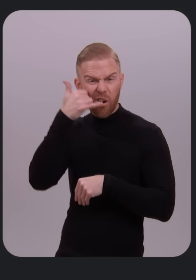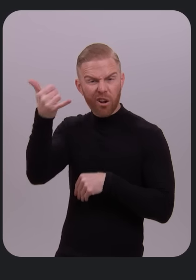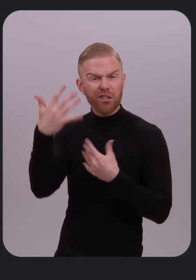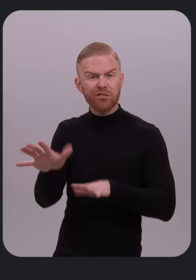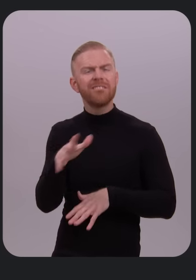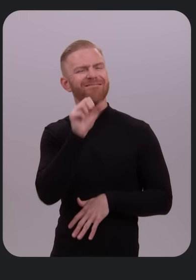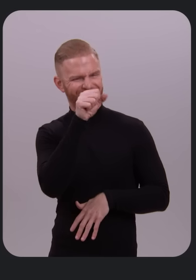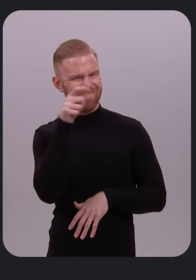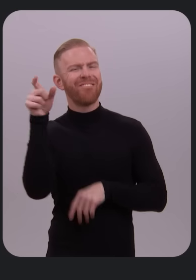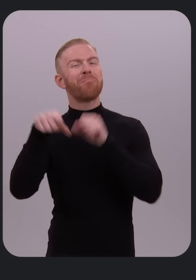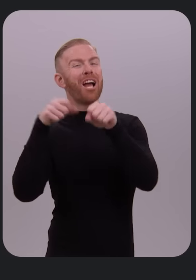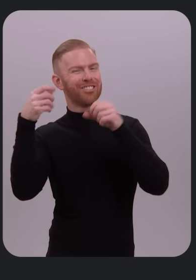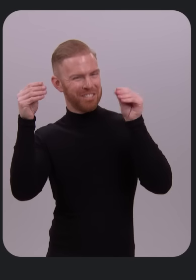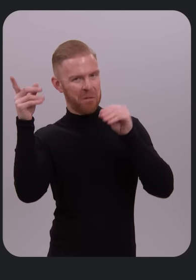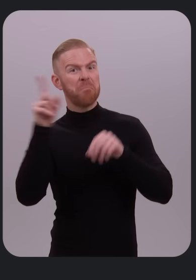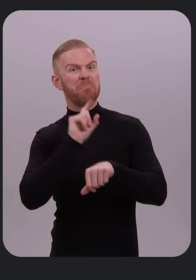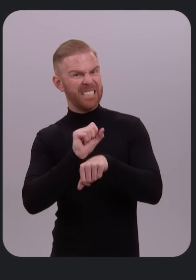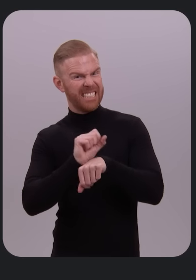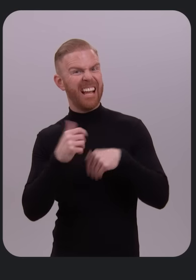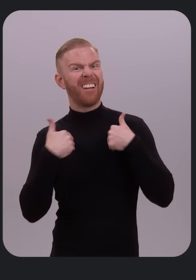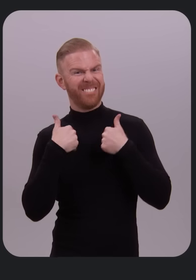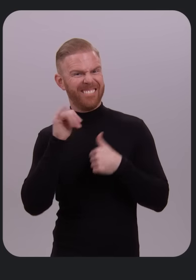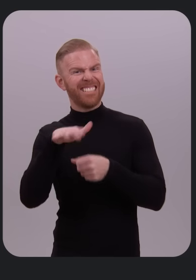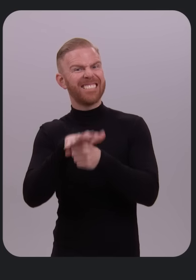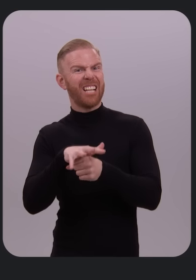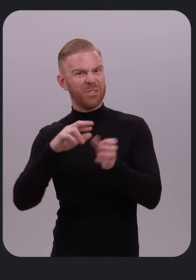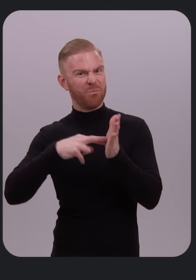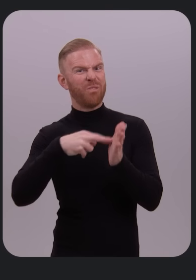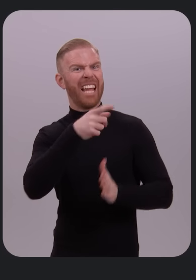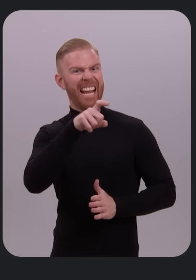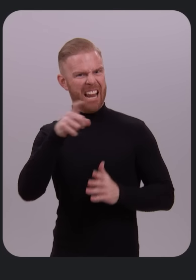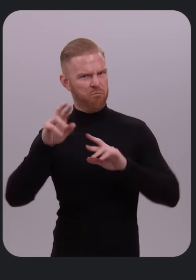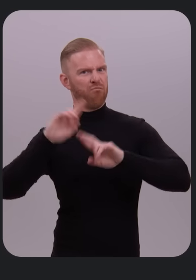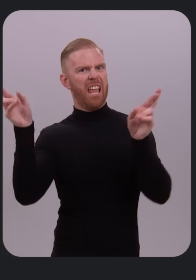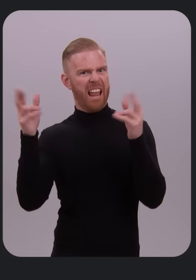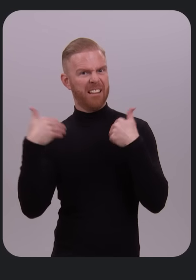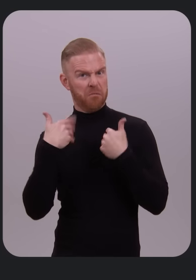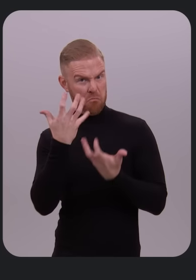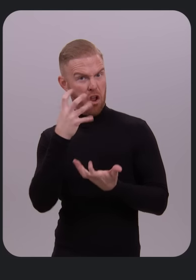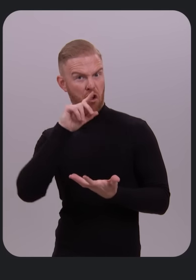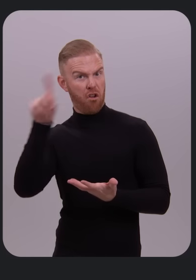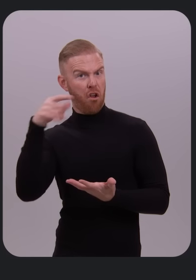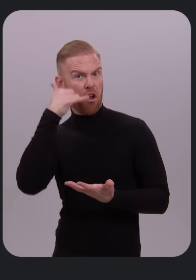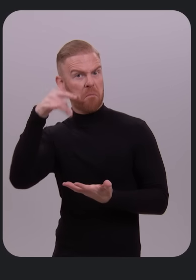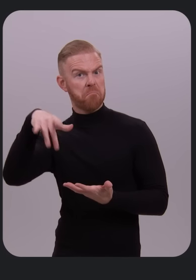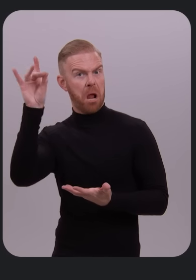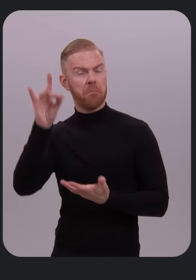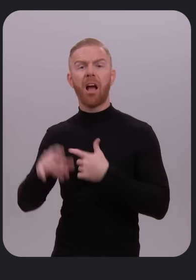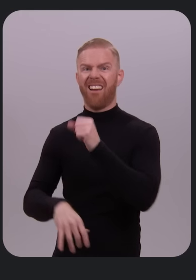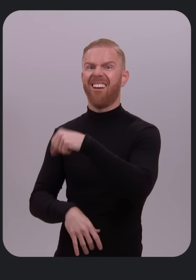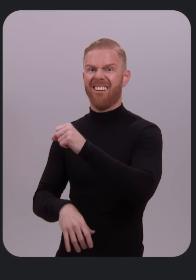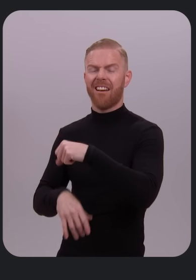They confirmed they have your tension screw in stock. Would you like me to place a pickup order? Could you show me some examples of dog baskets